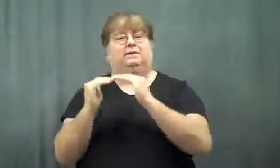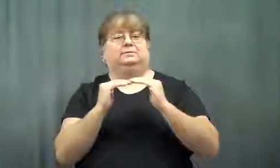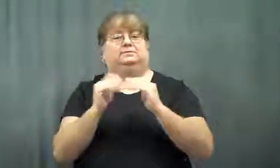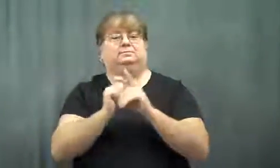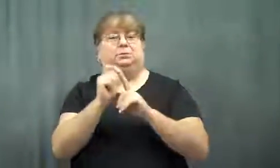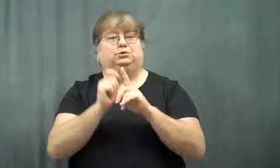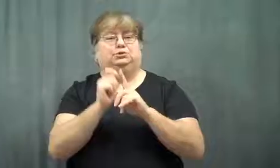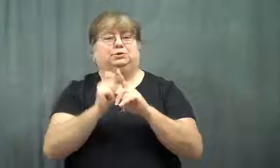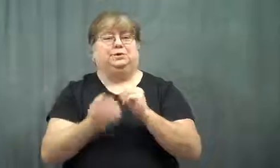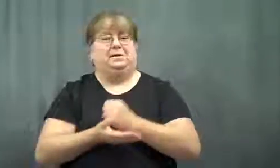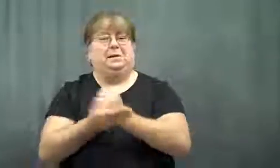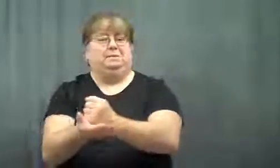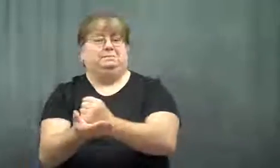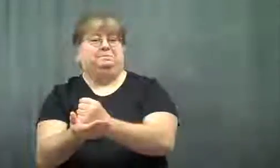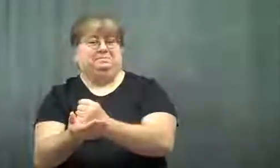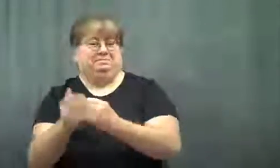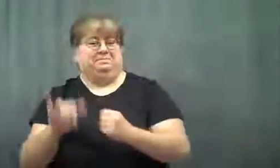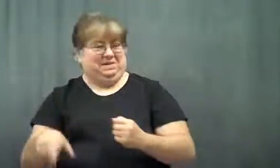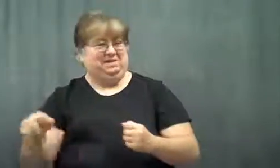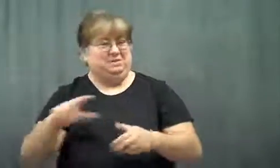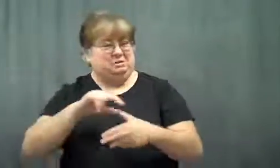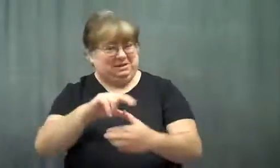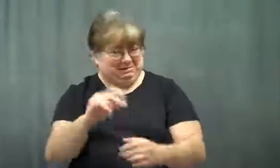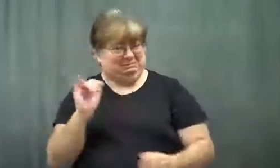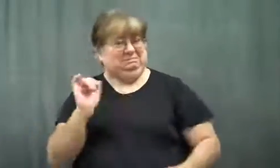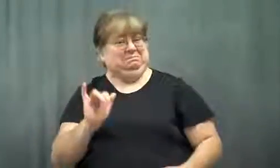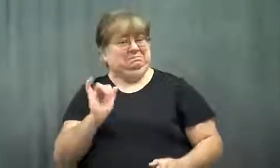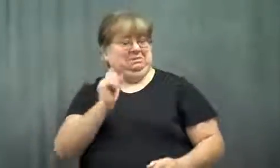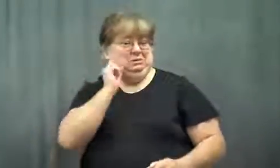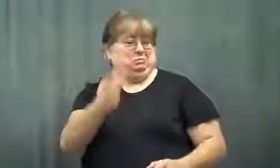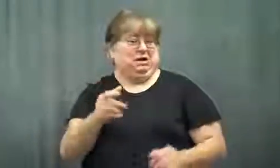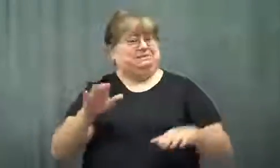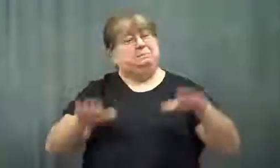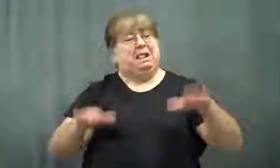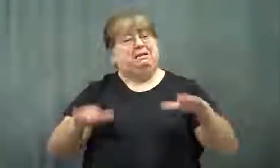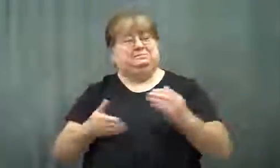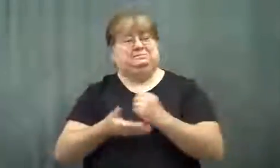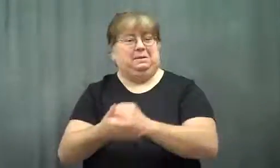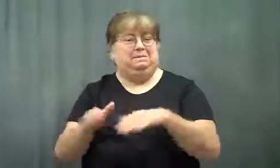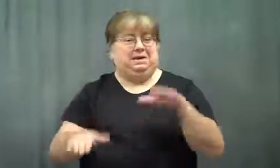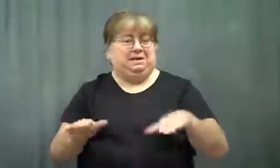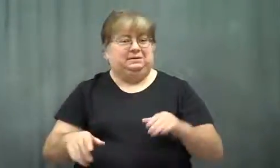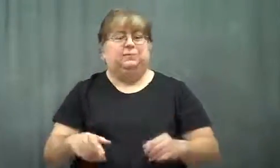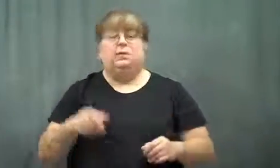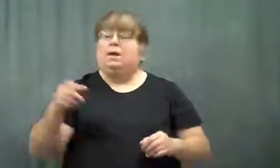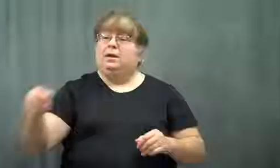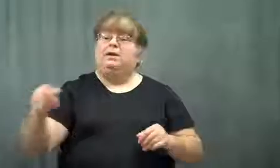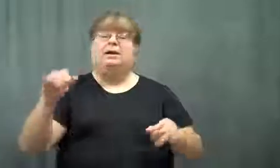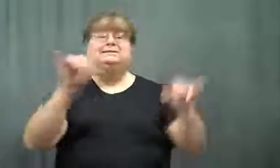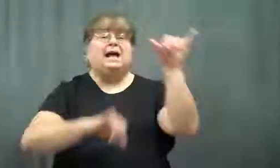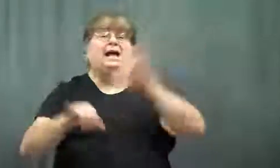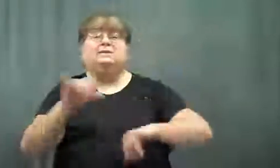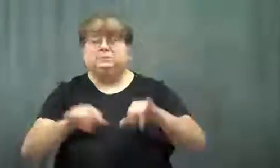to equalize the temperature all over the earth.